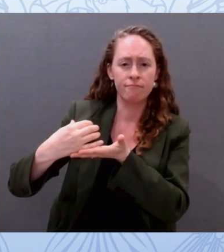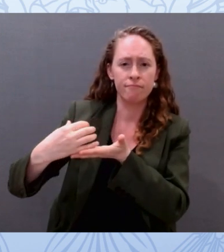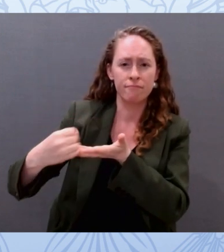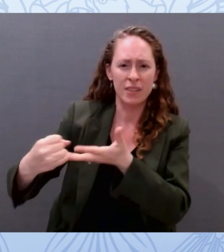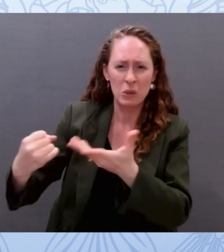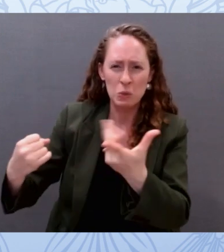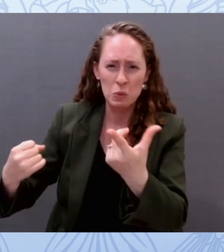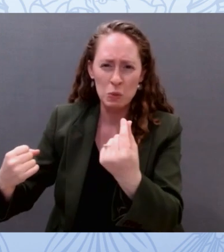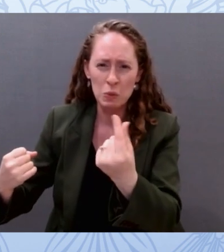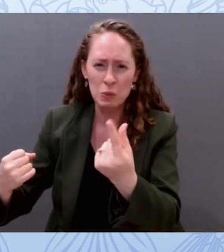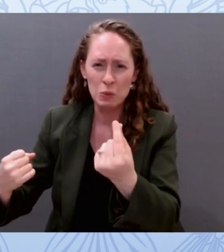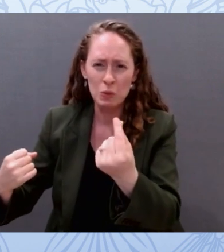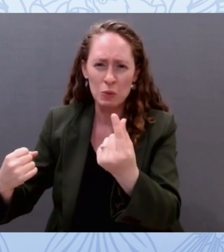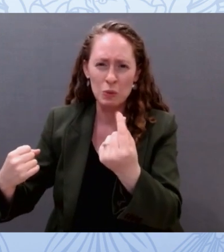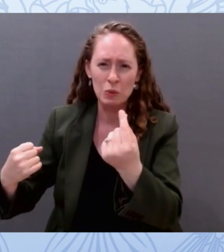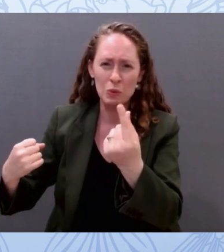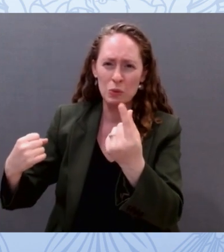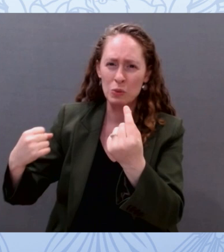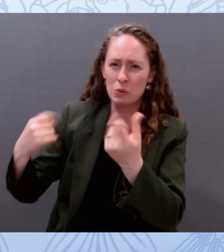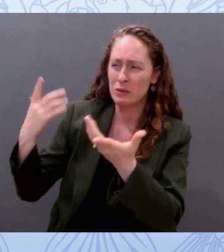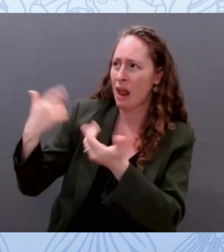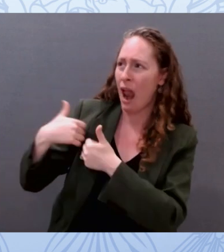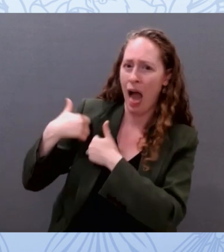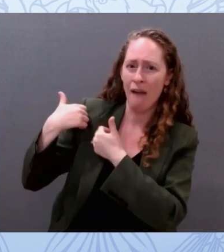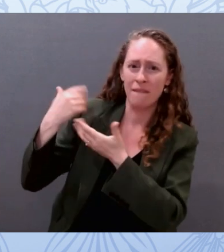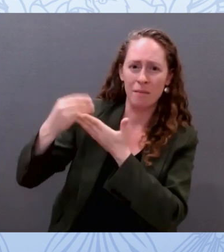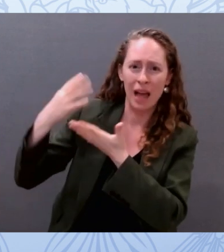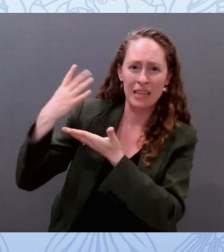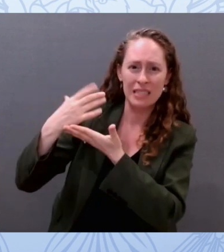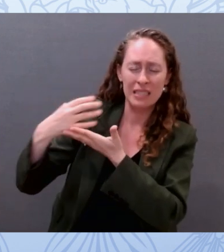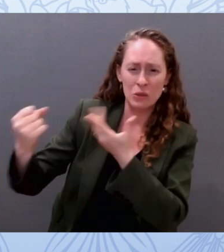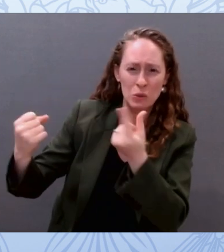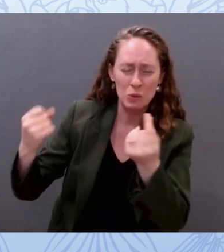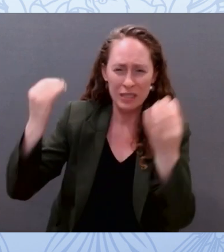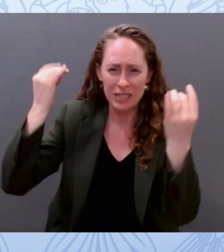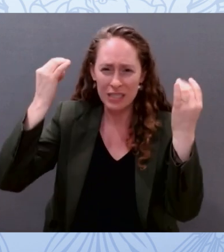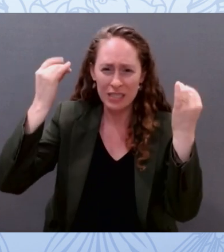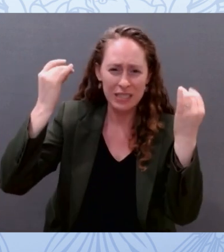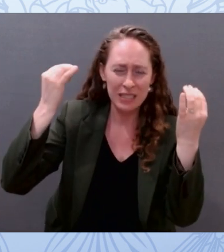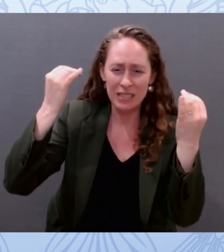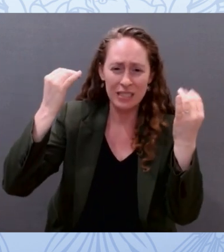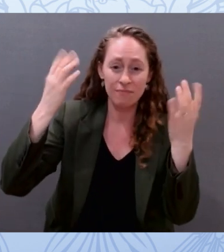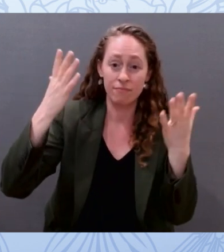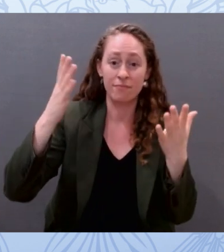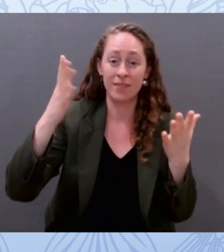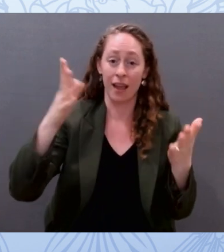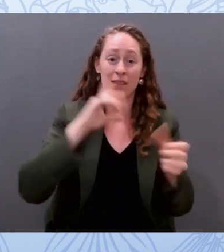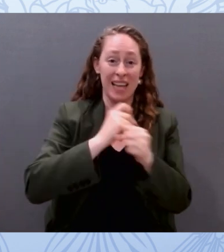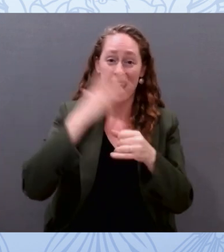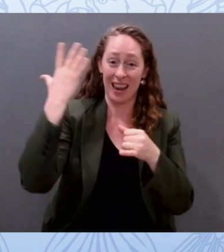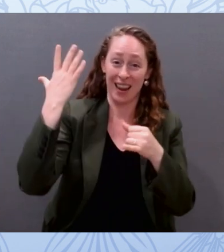pregnant with her third child. She went into labor during her final exam.